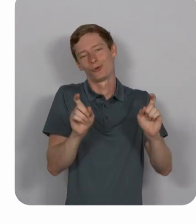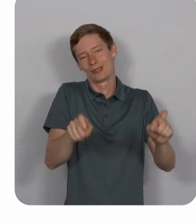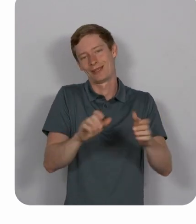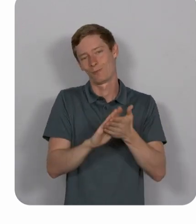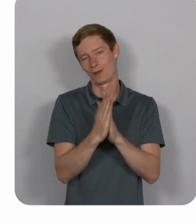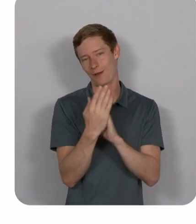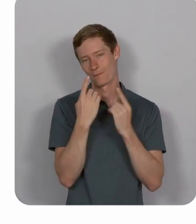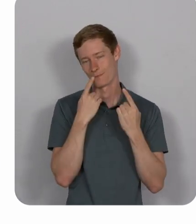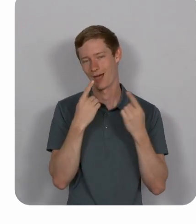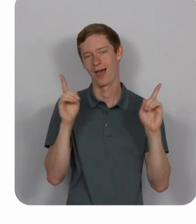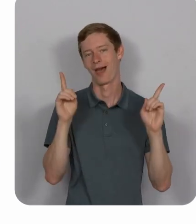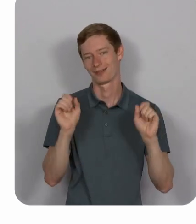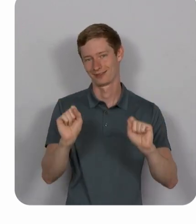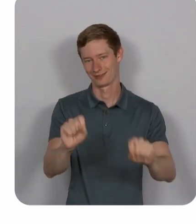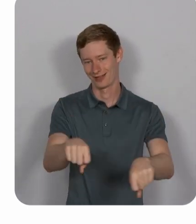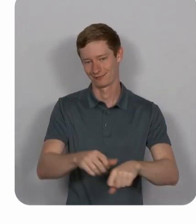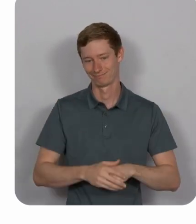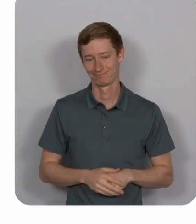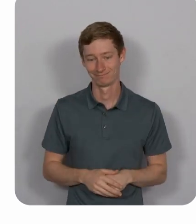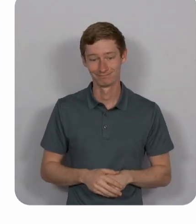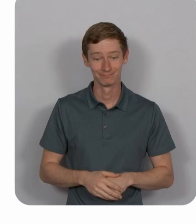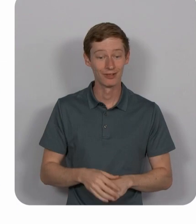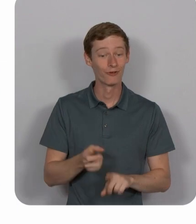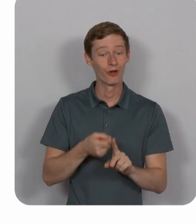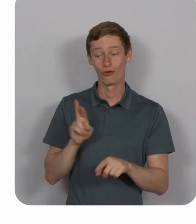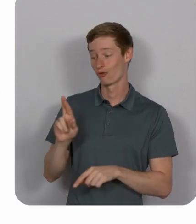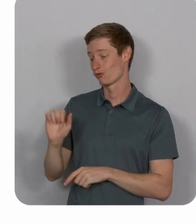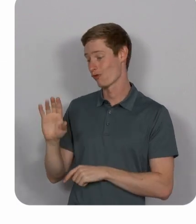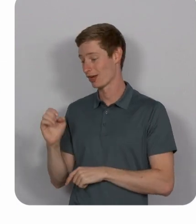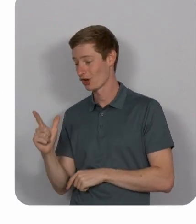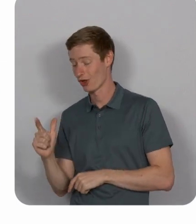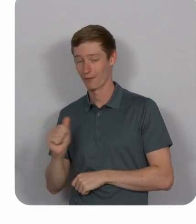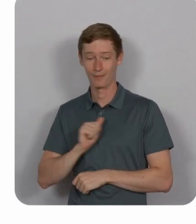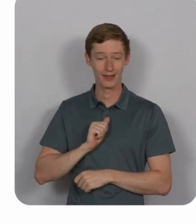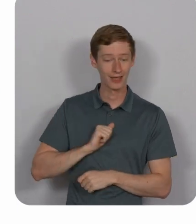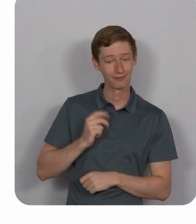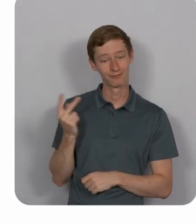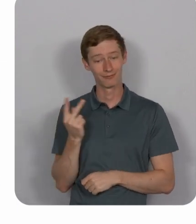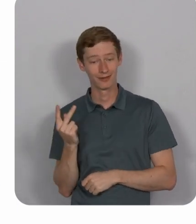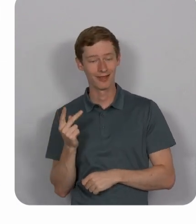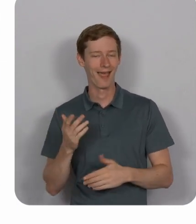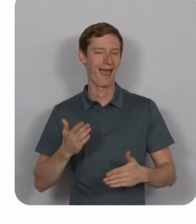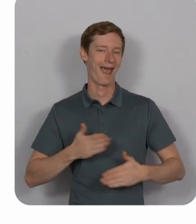And of course, from Rachel and I, and the Meta Spark team: Happy building!